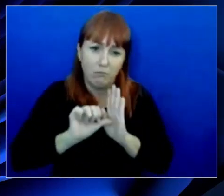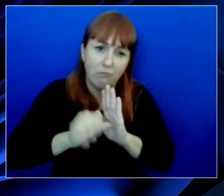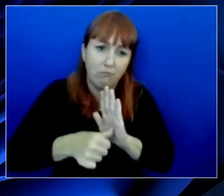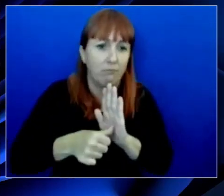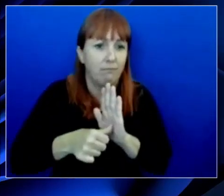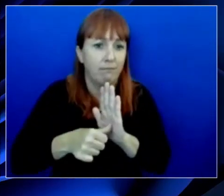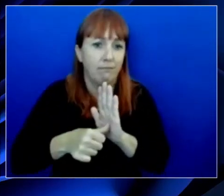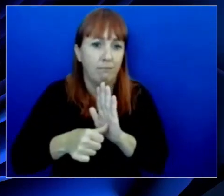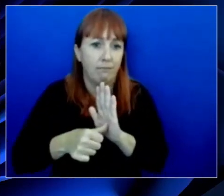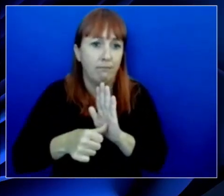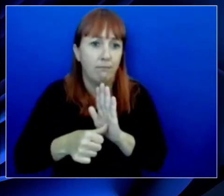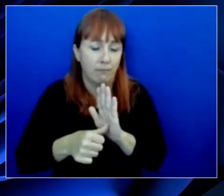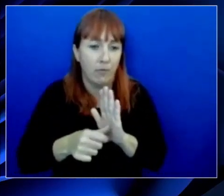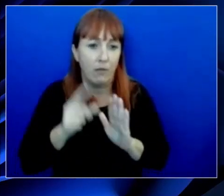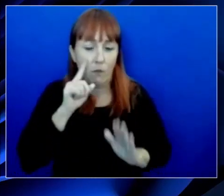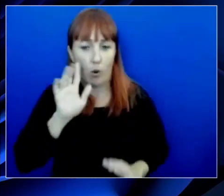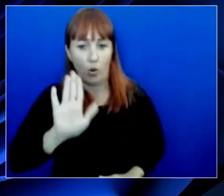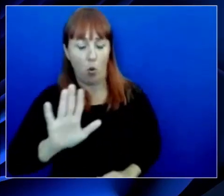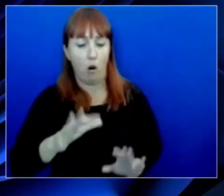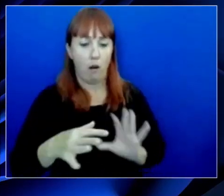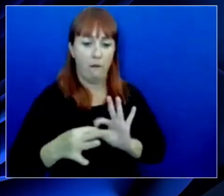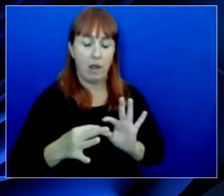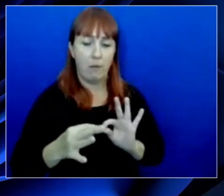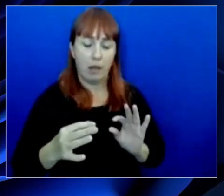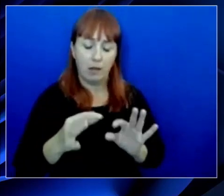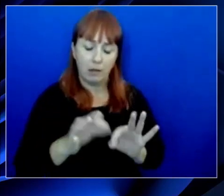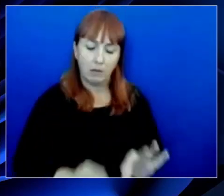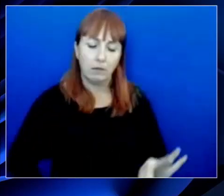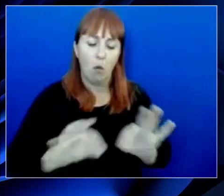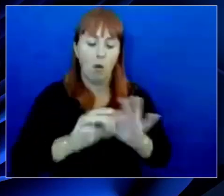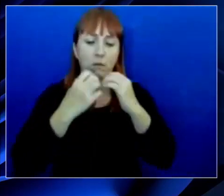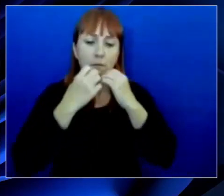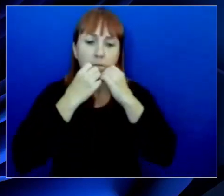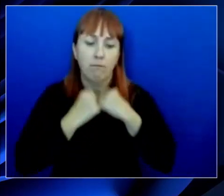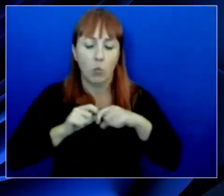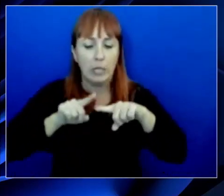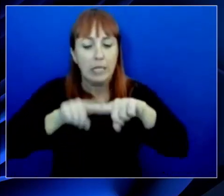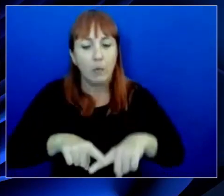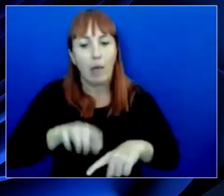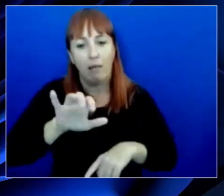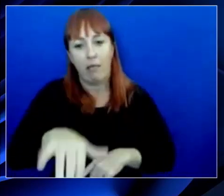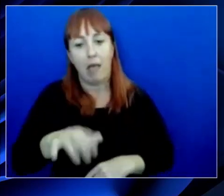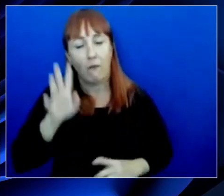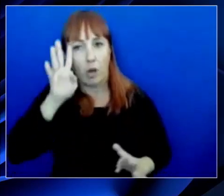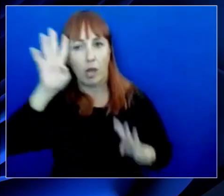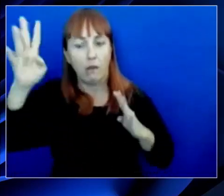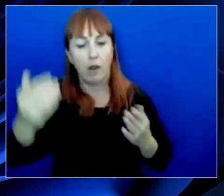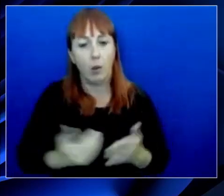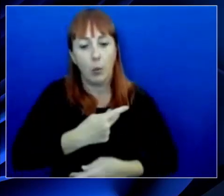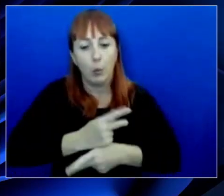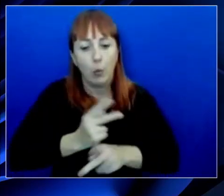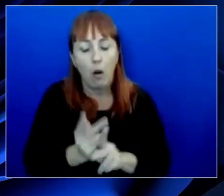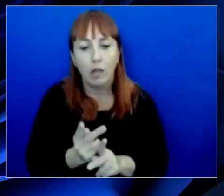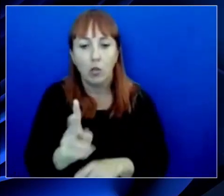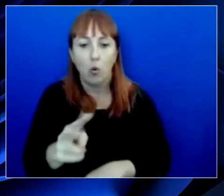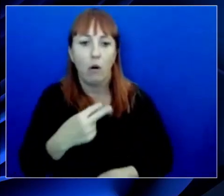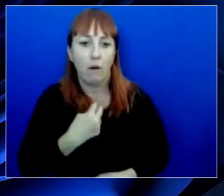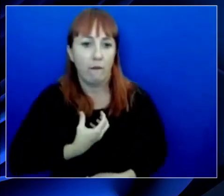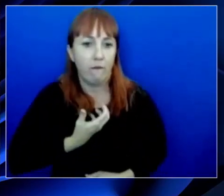it really is for you to provide that level of feedback to us. It's how we innovate in product. Your voice is significantly heard and